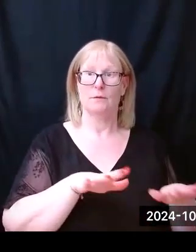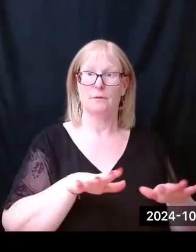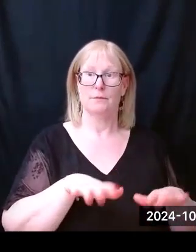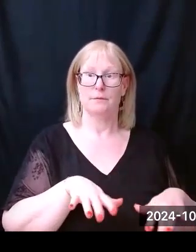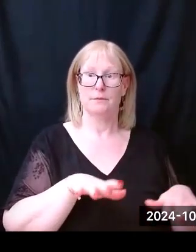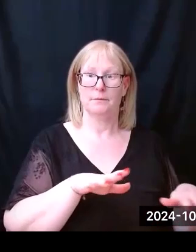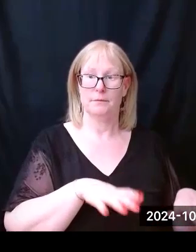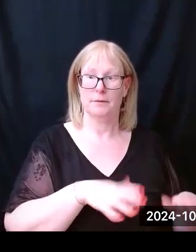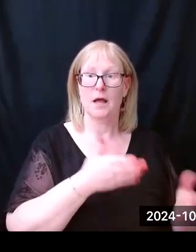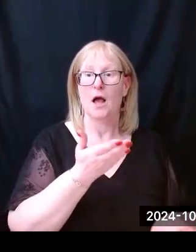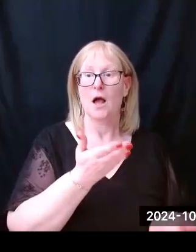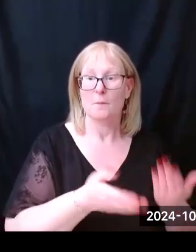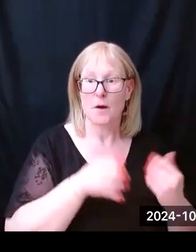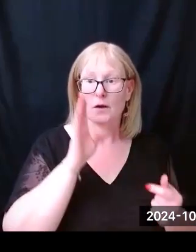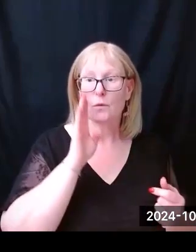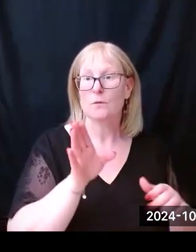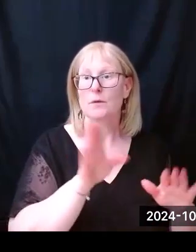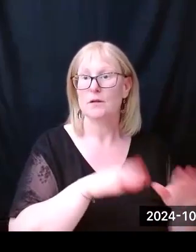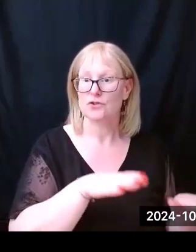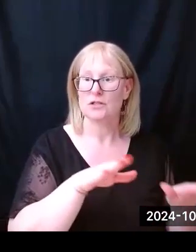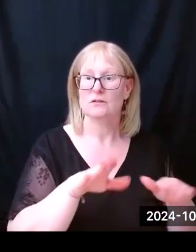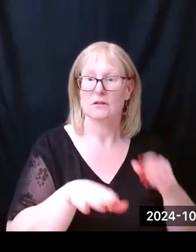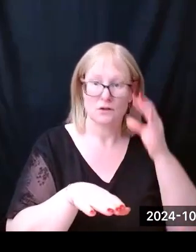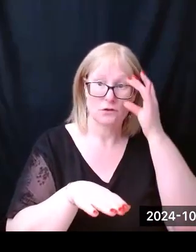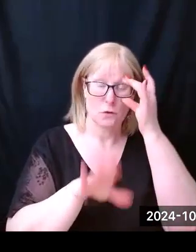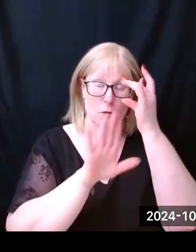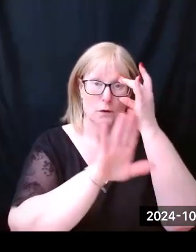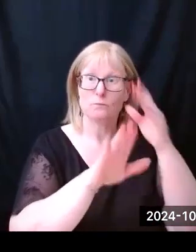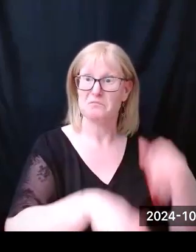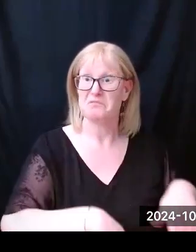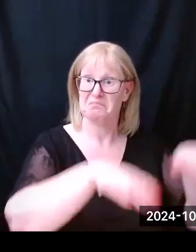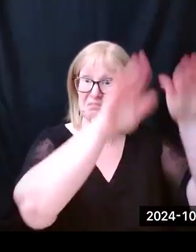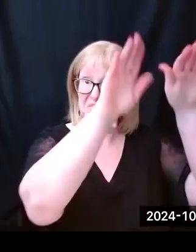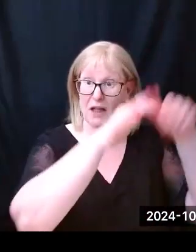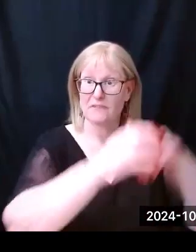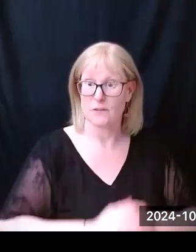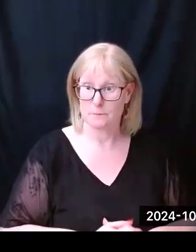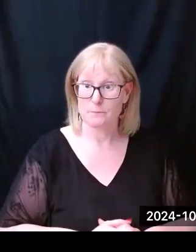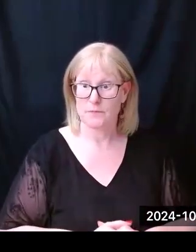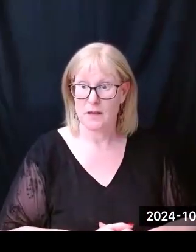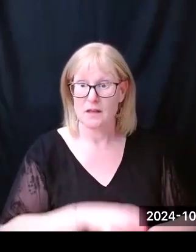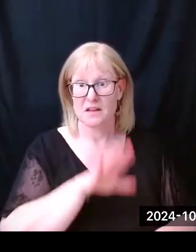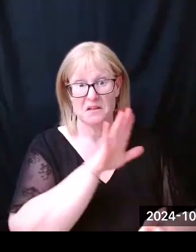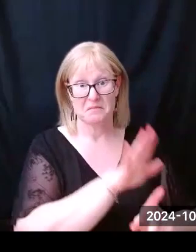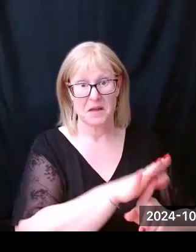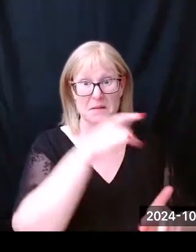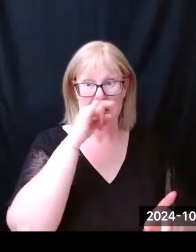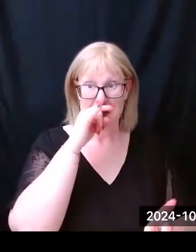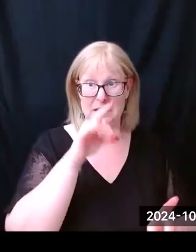very chill and easygoing throughout their life. So that's the child who like, okay, as a toddler, you're like, yeah,